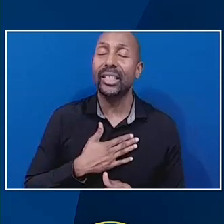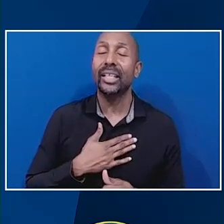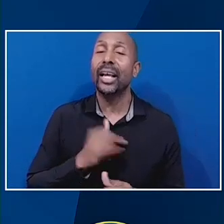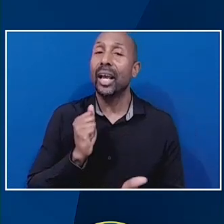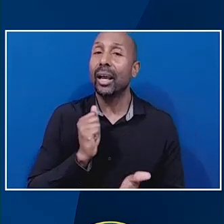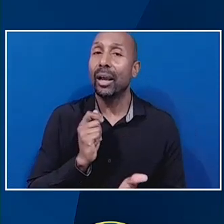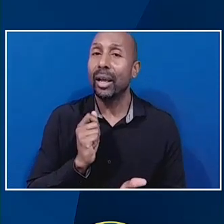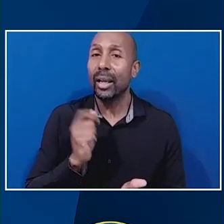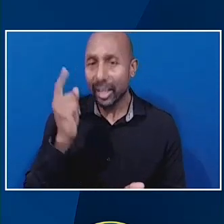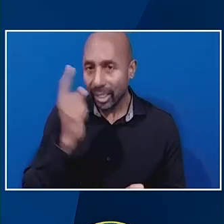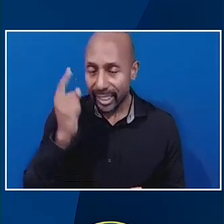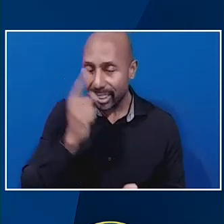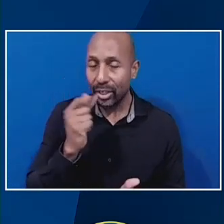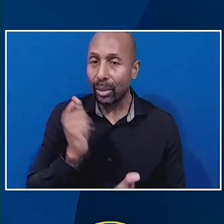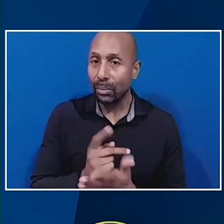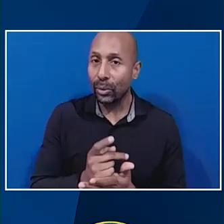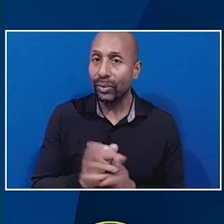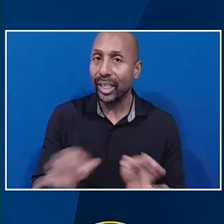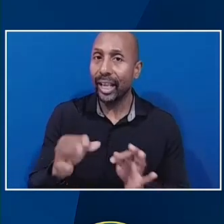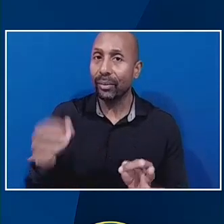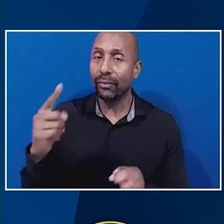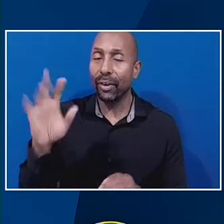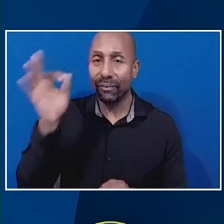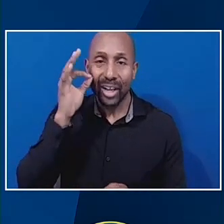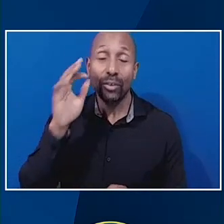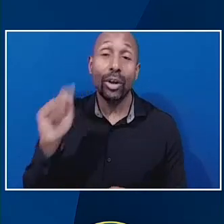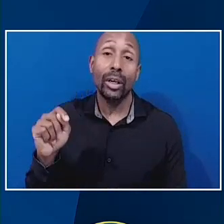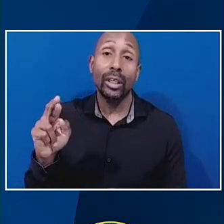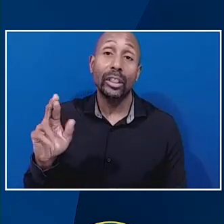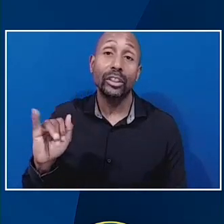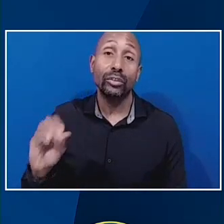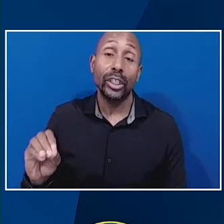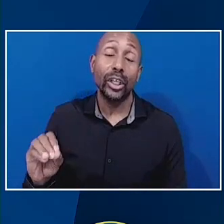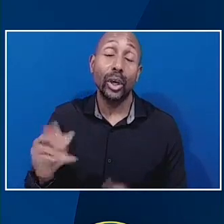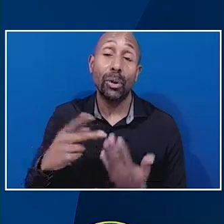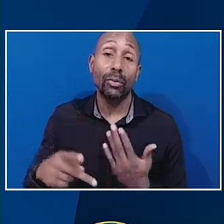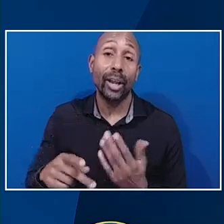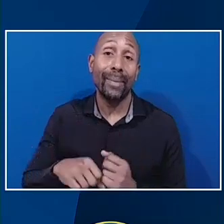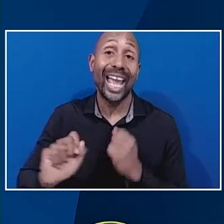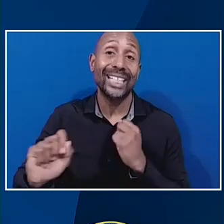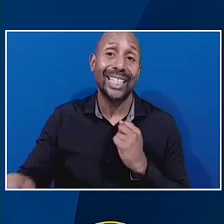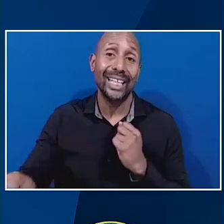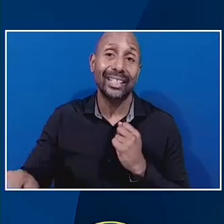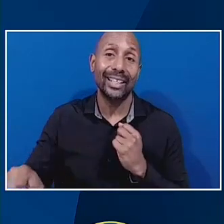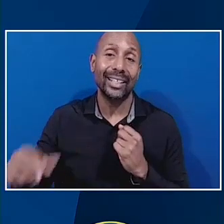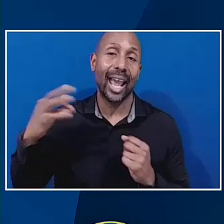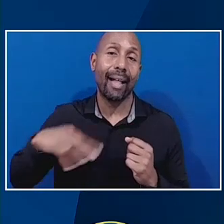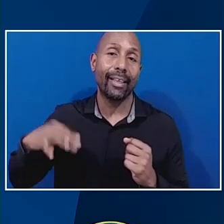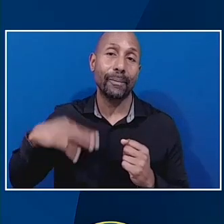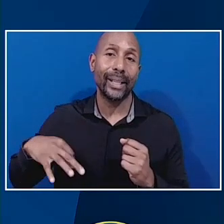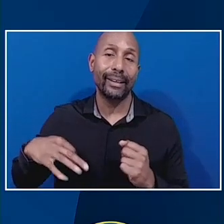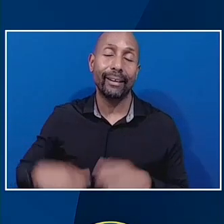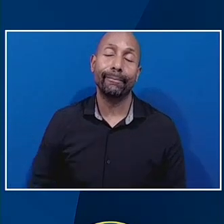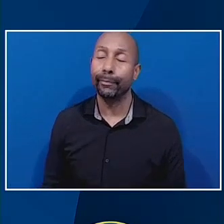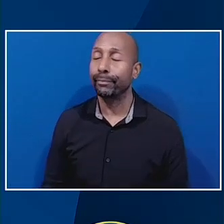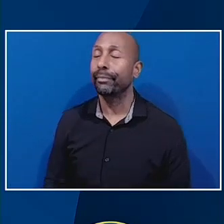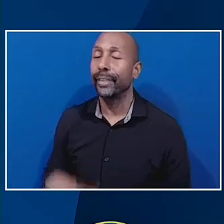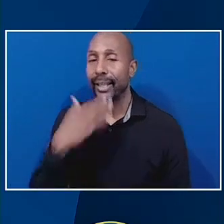the Federal TRIO programs extended eligibility. Thank you. Thank you, Dalia. Krystil, next?